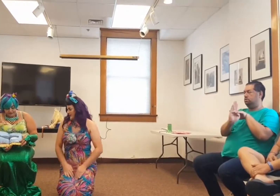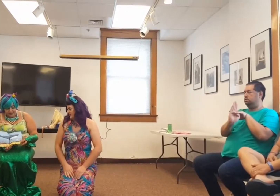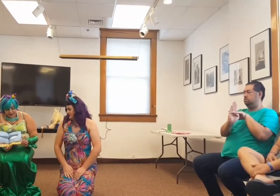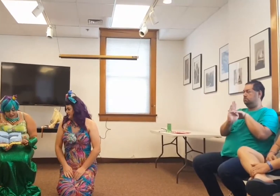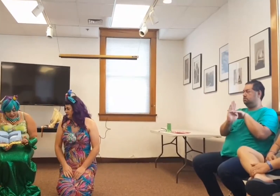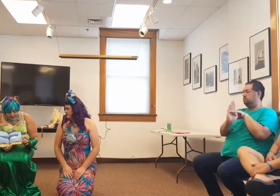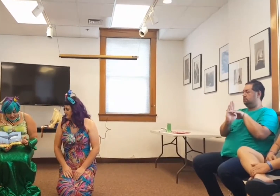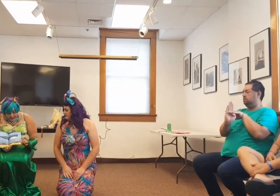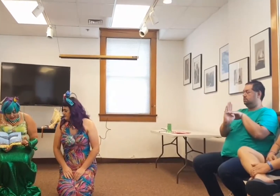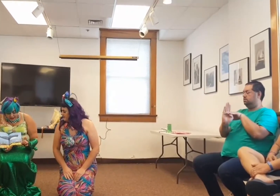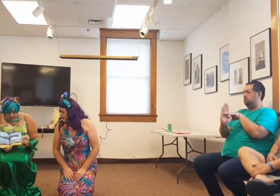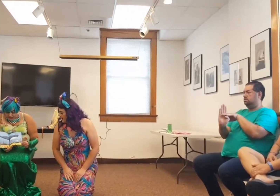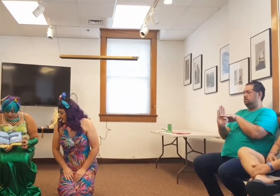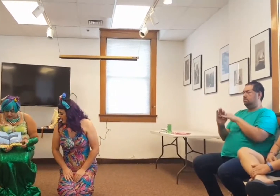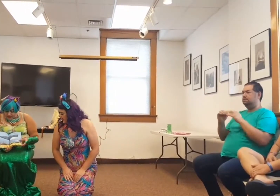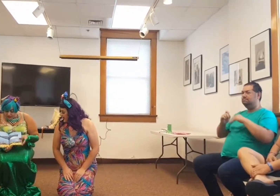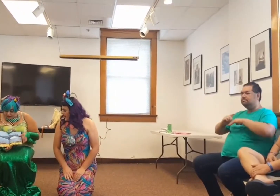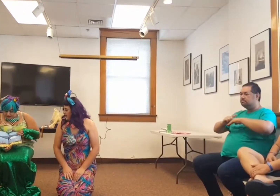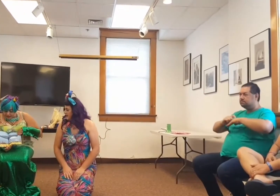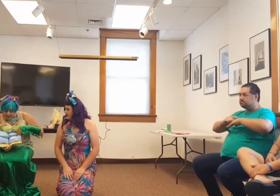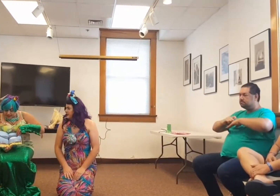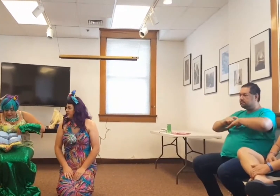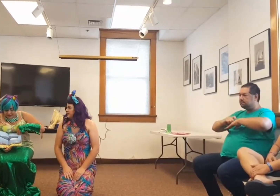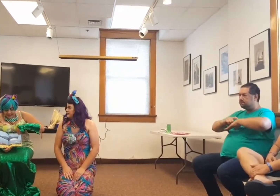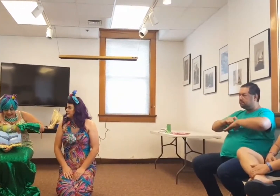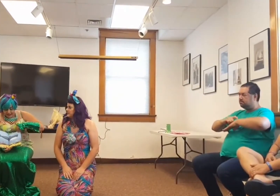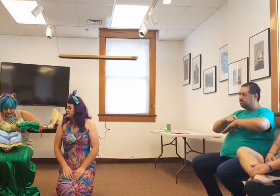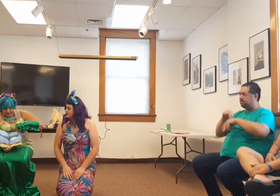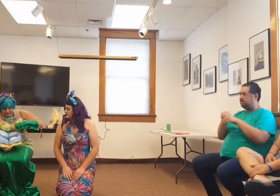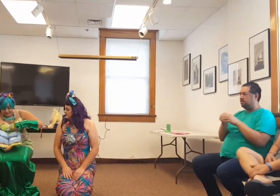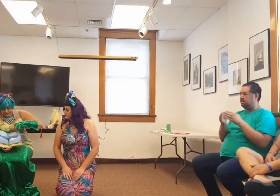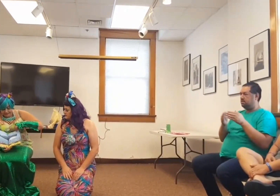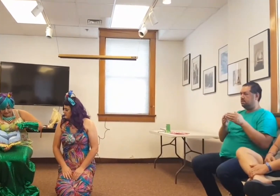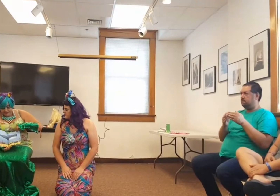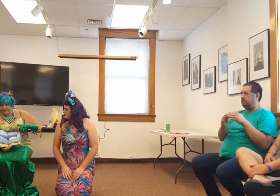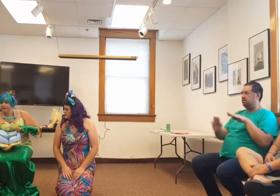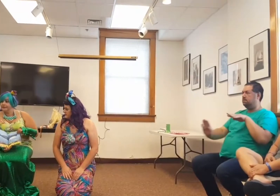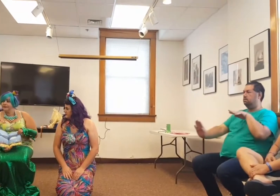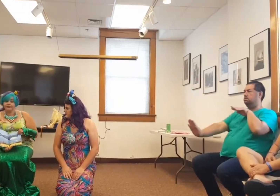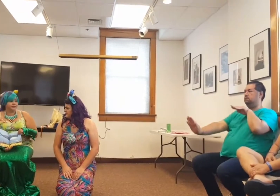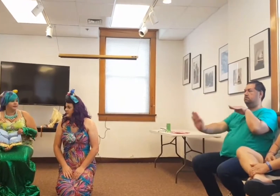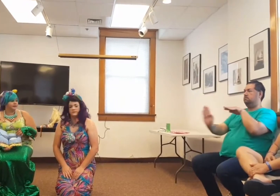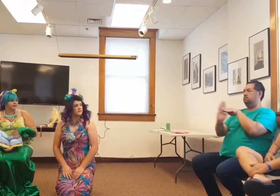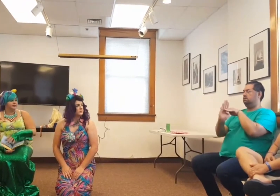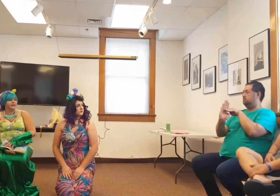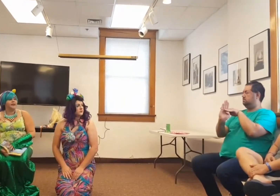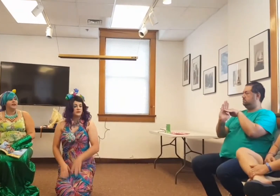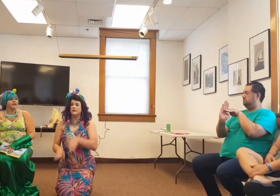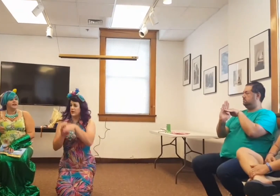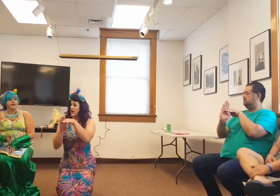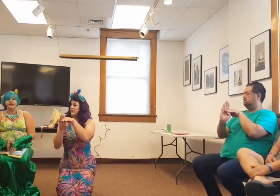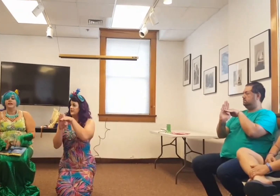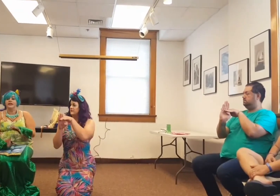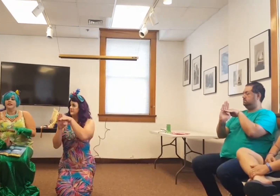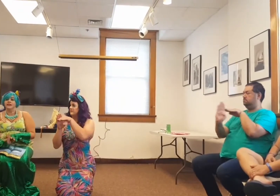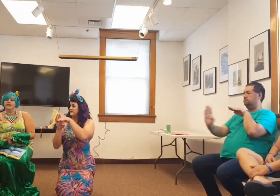There's a little snail in the corner too. Oh, I didn't notice that before. CALI: How do you say shark in sign, Zae? "Shark."